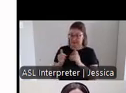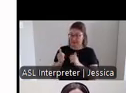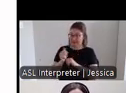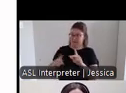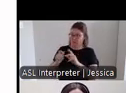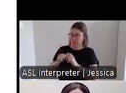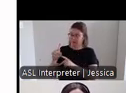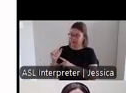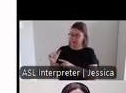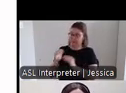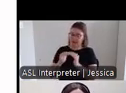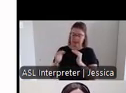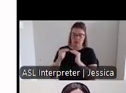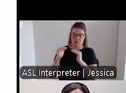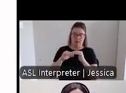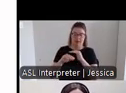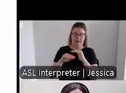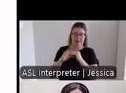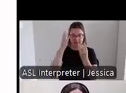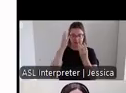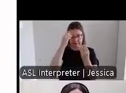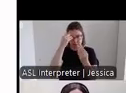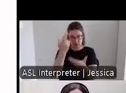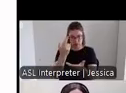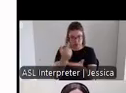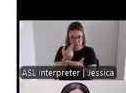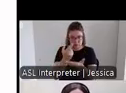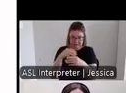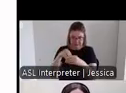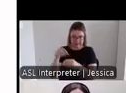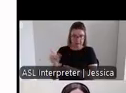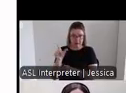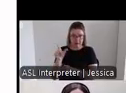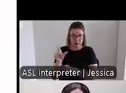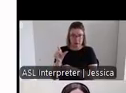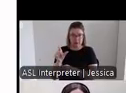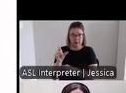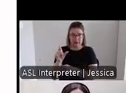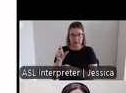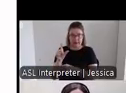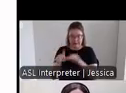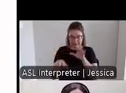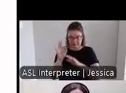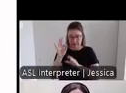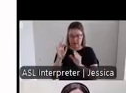have equal access to information resources through improved discoverability within